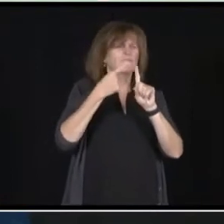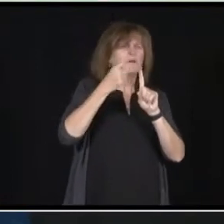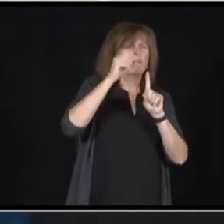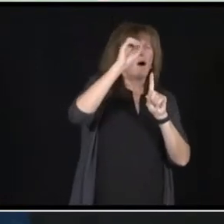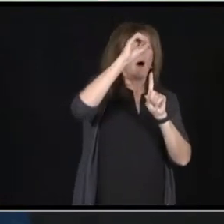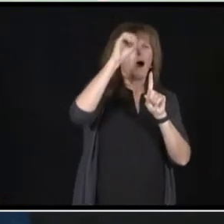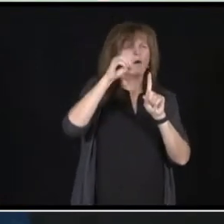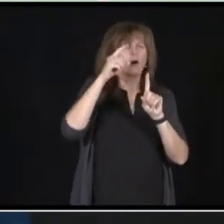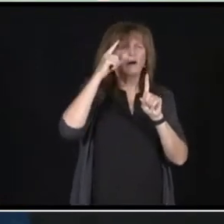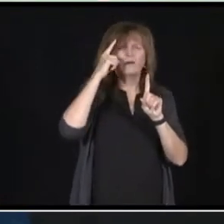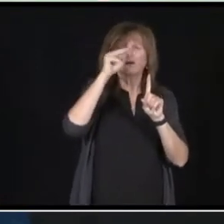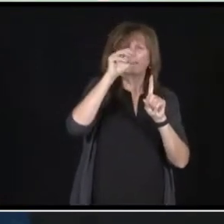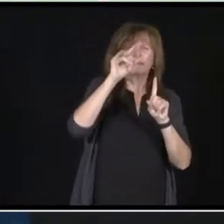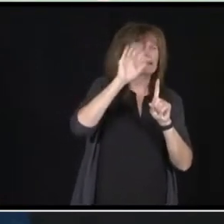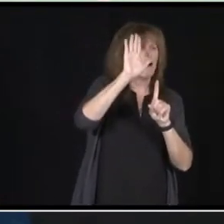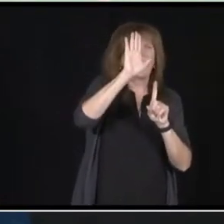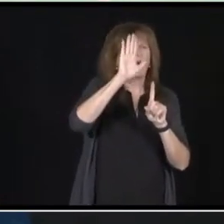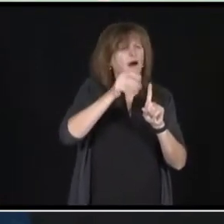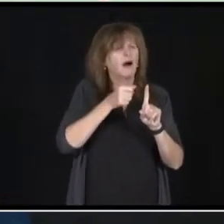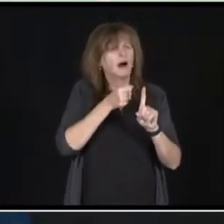And they said you know,